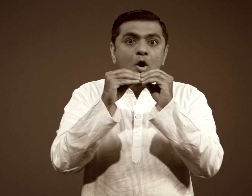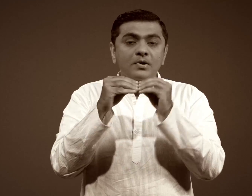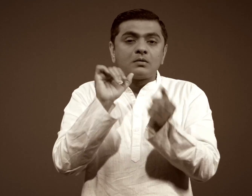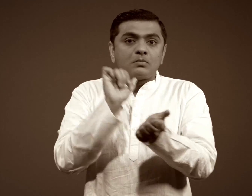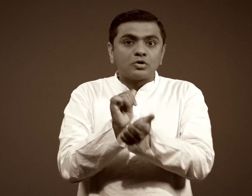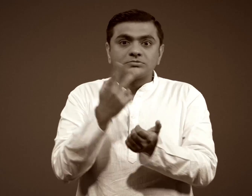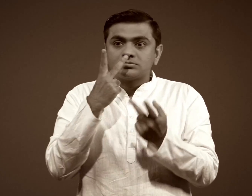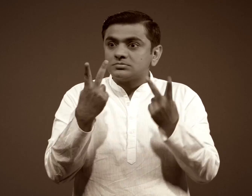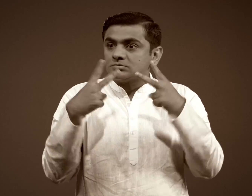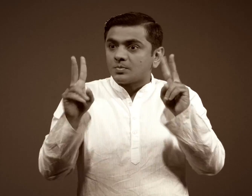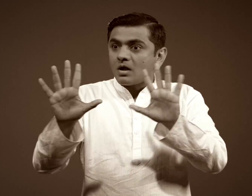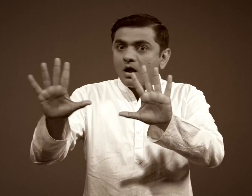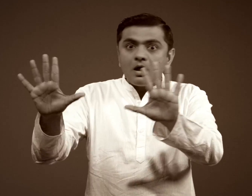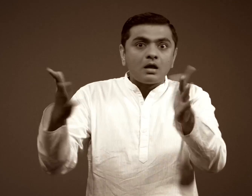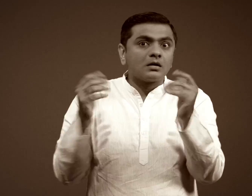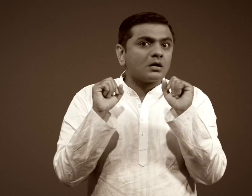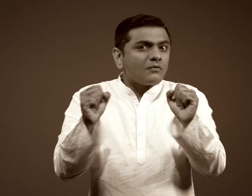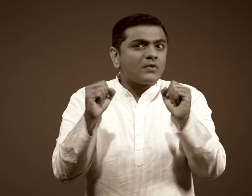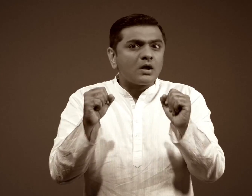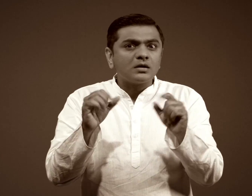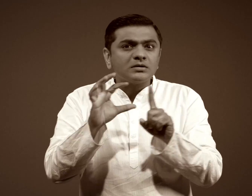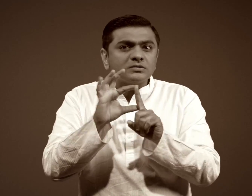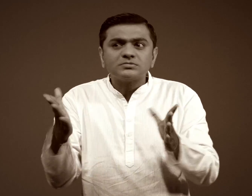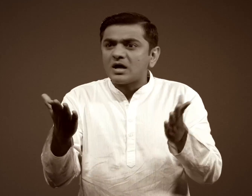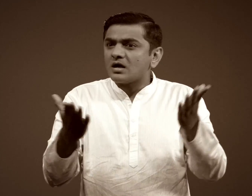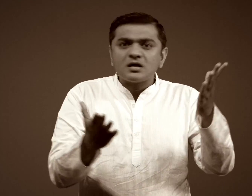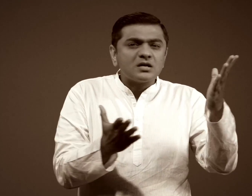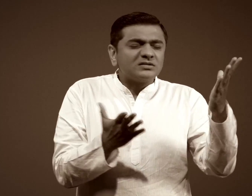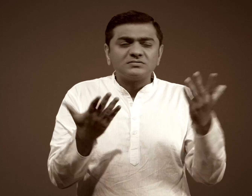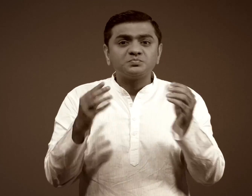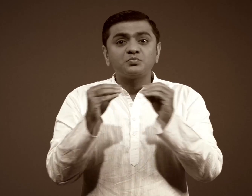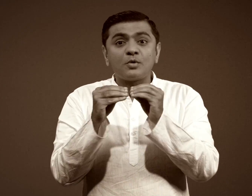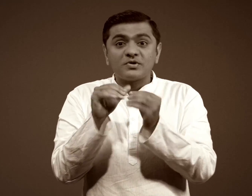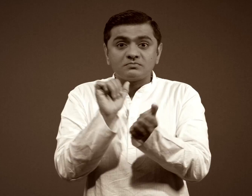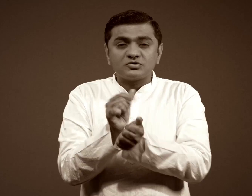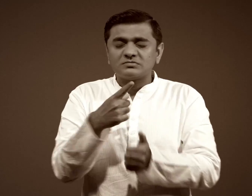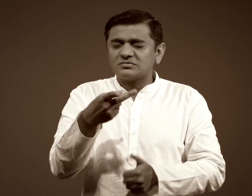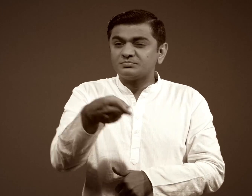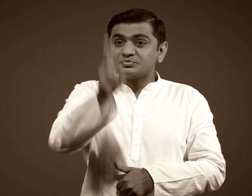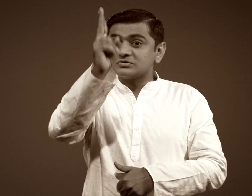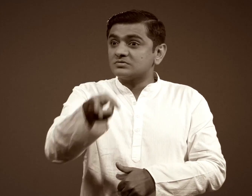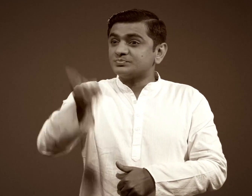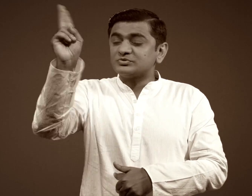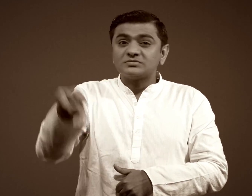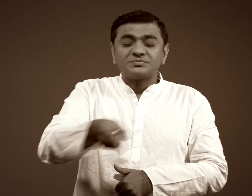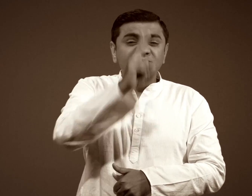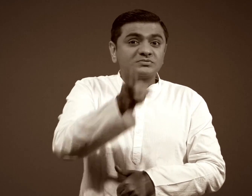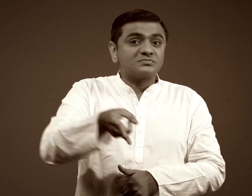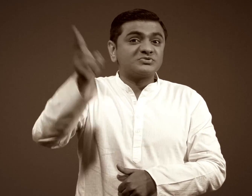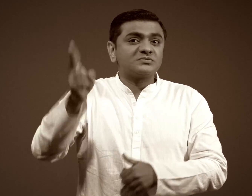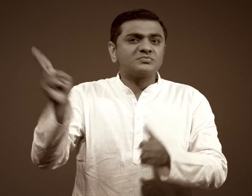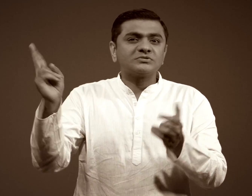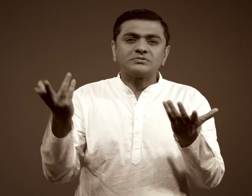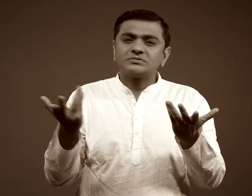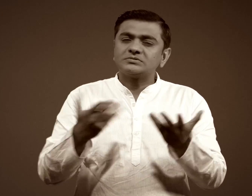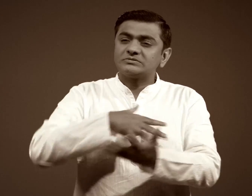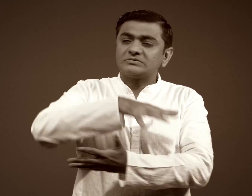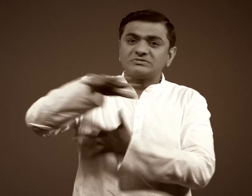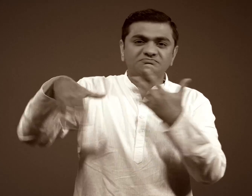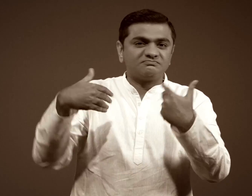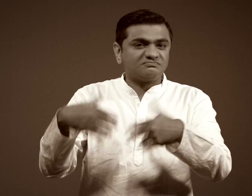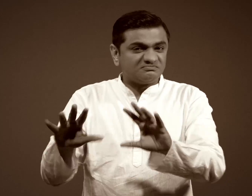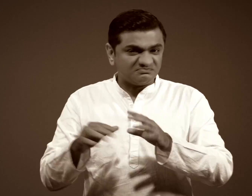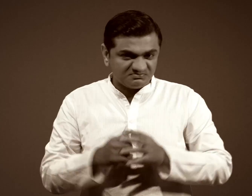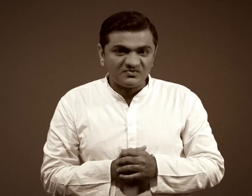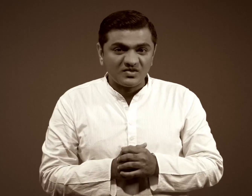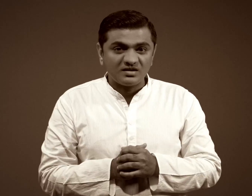Since it became difficult to control the violence, police in Mumbai had to open fire on the rioters.